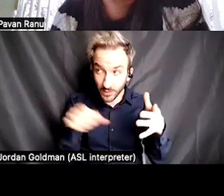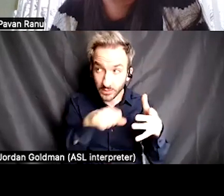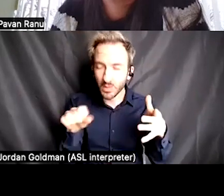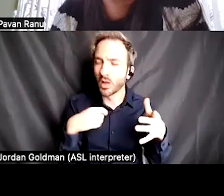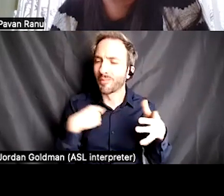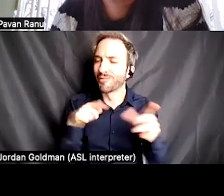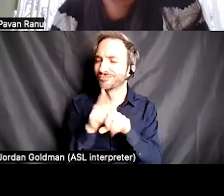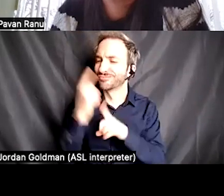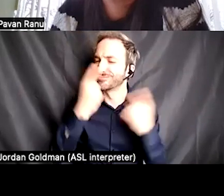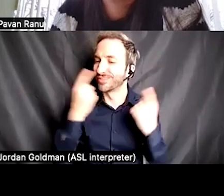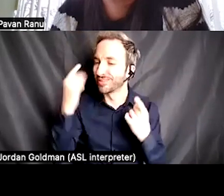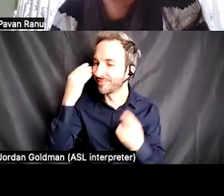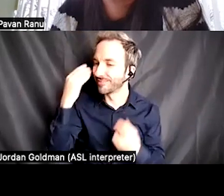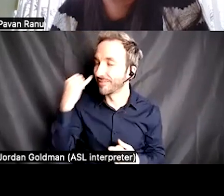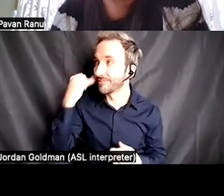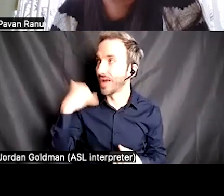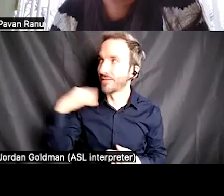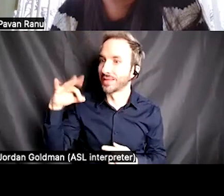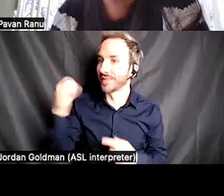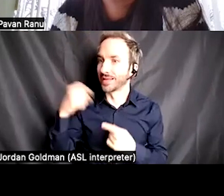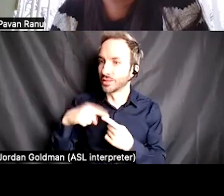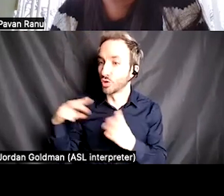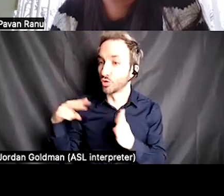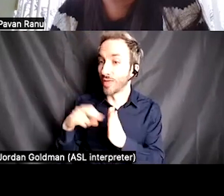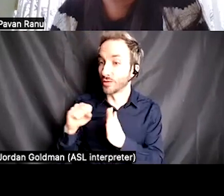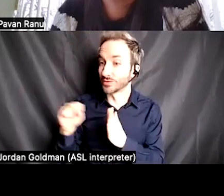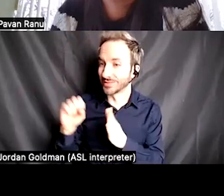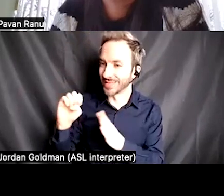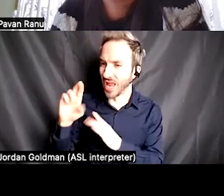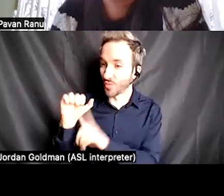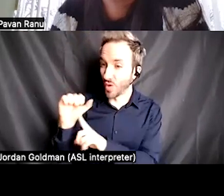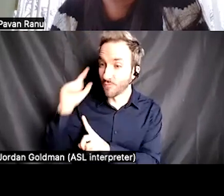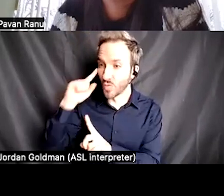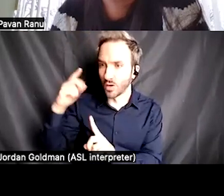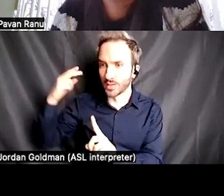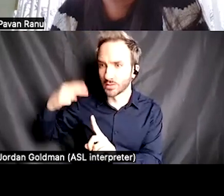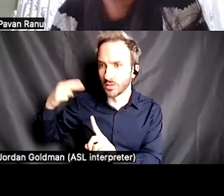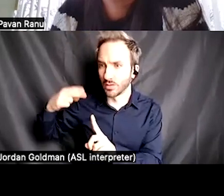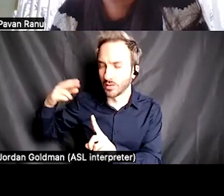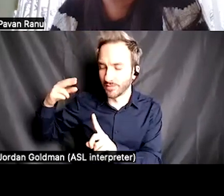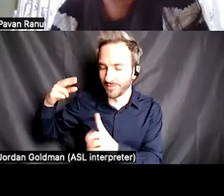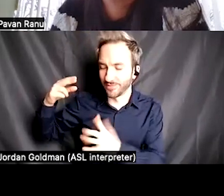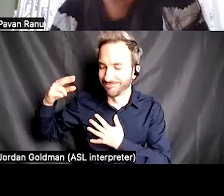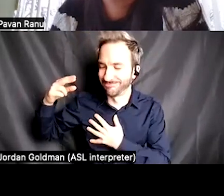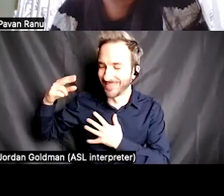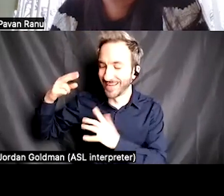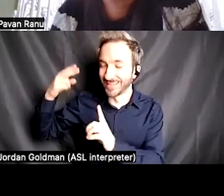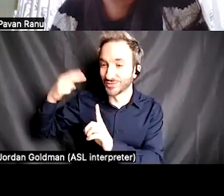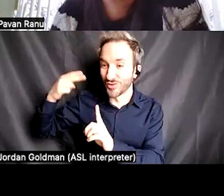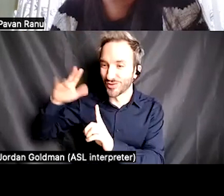'90s or 2000s era category for historical fiction or historical romance, would we see it growing?